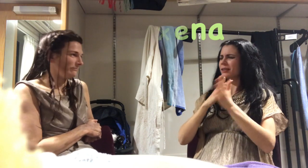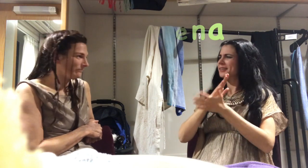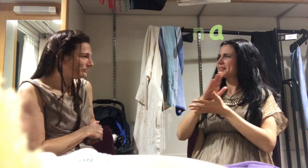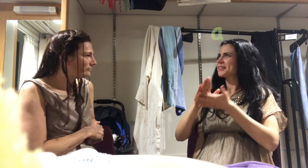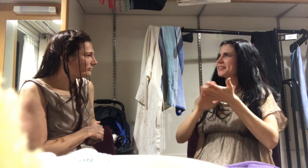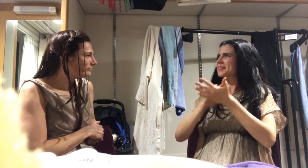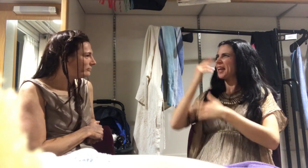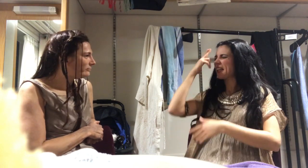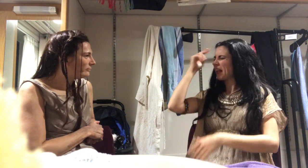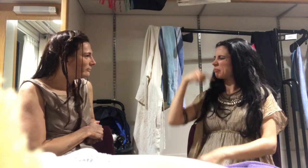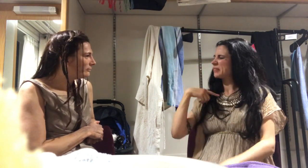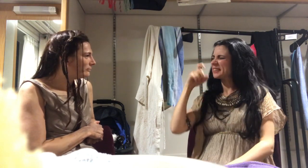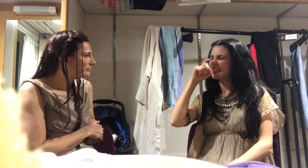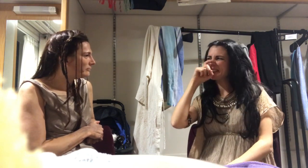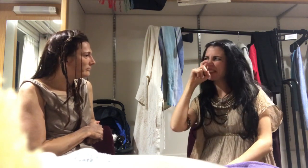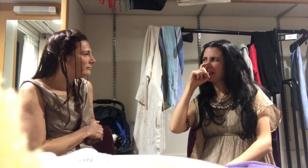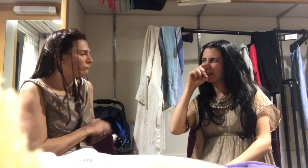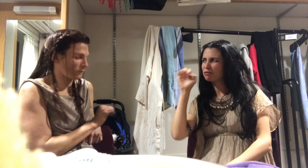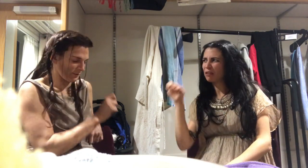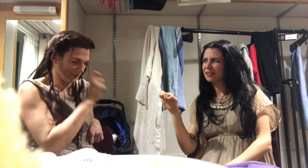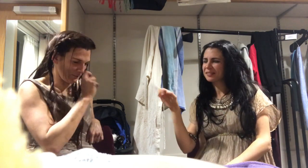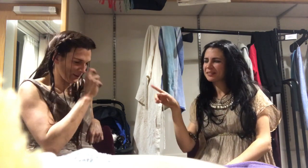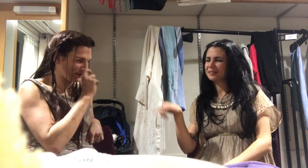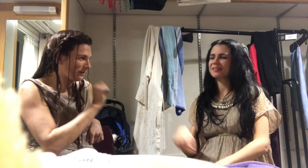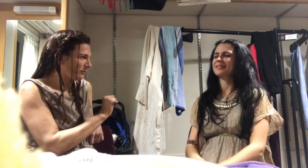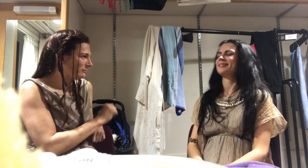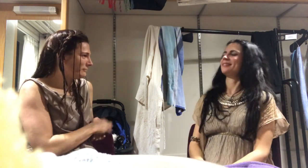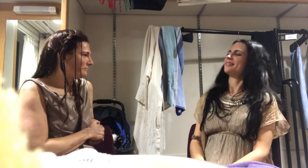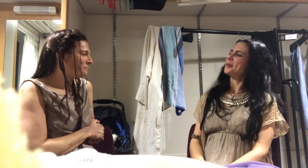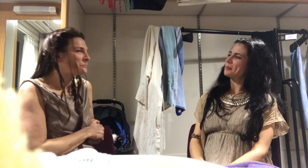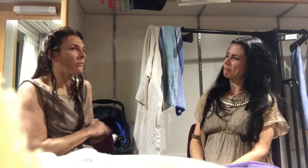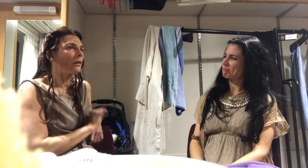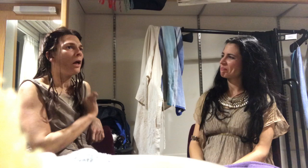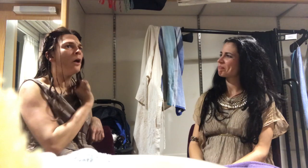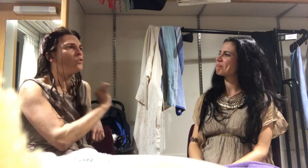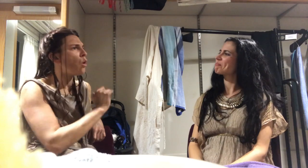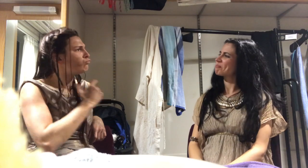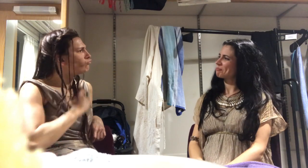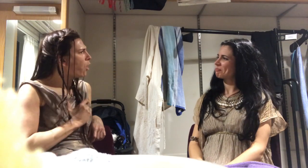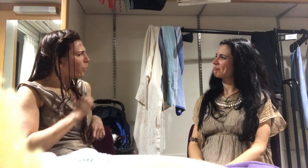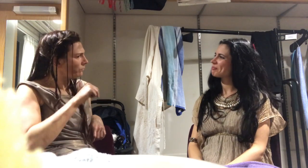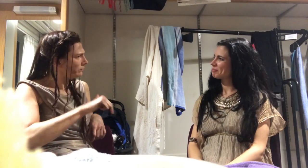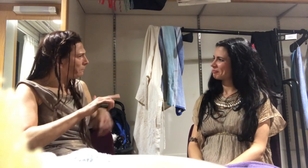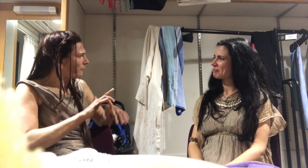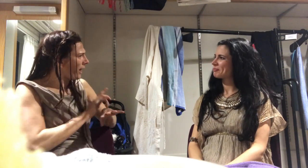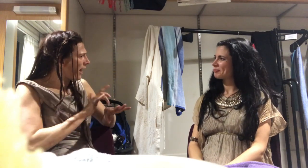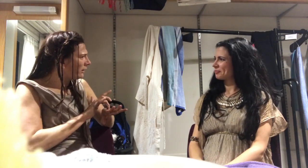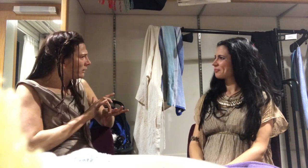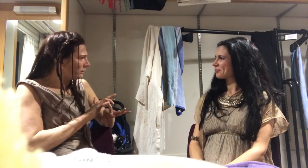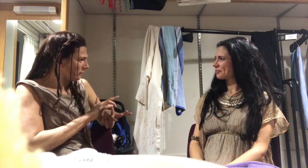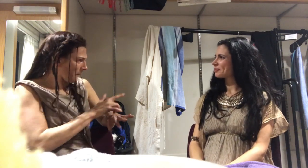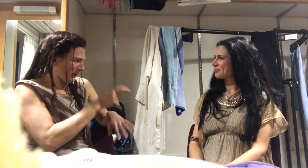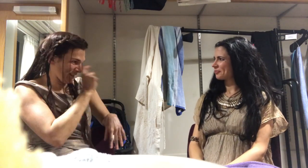The sign name is, 'Sister', is that right? Yep that's right. Your role in this play (Polyxena)